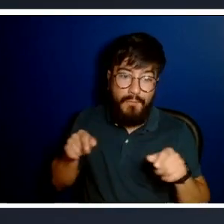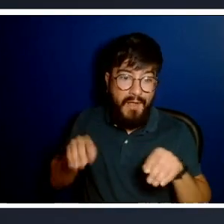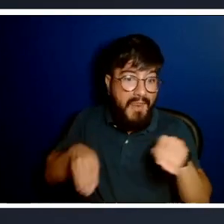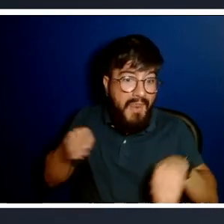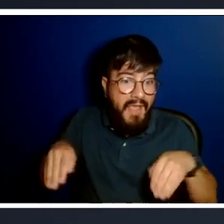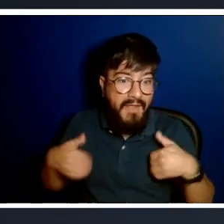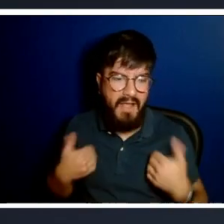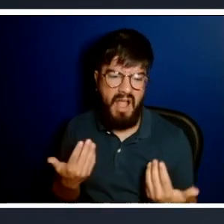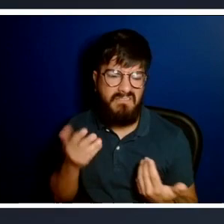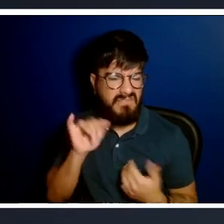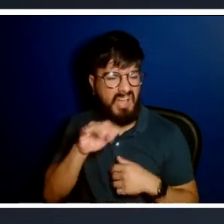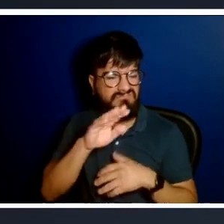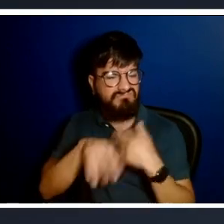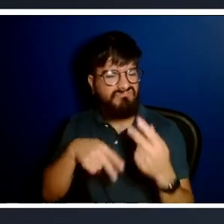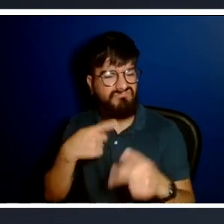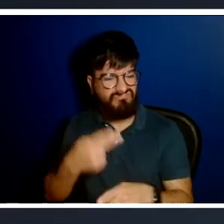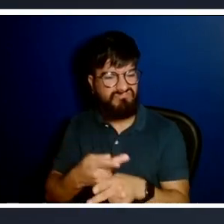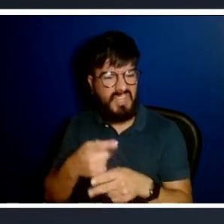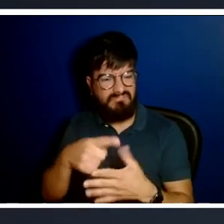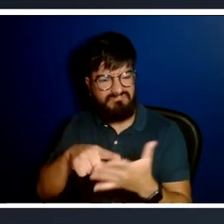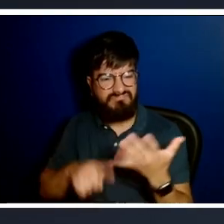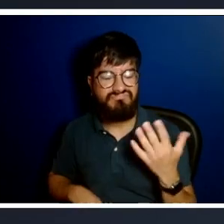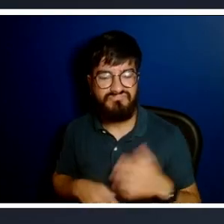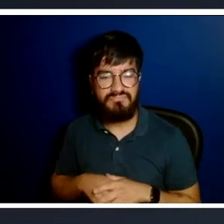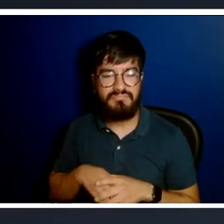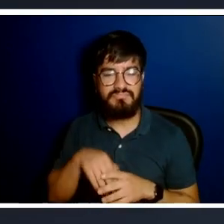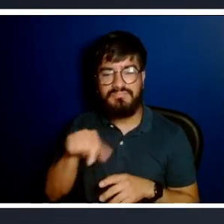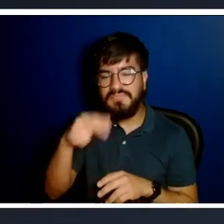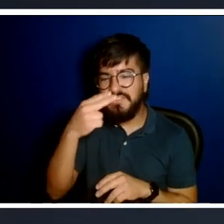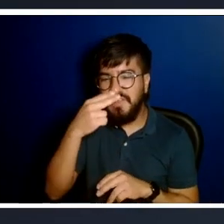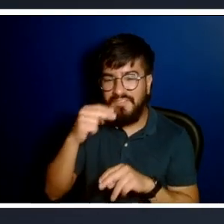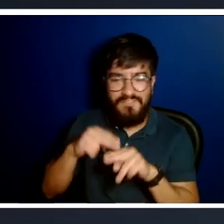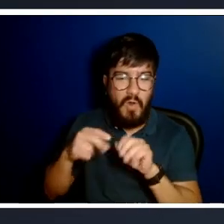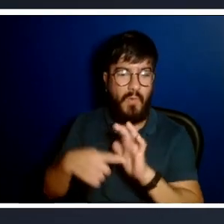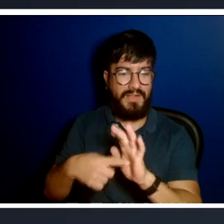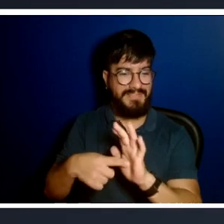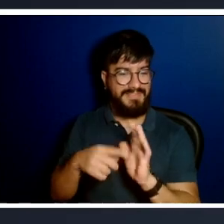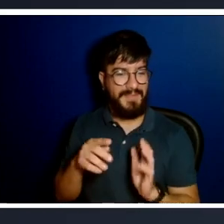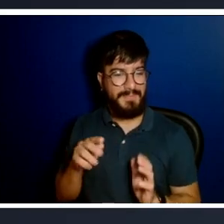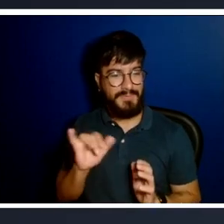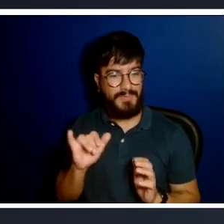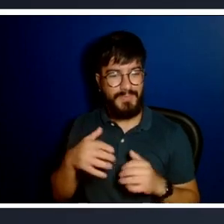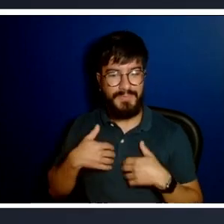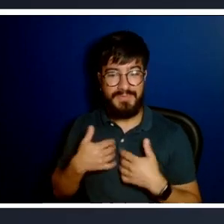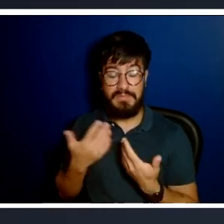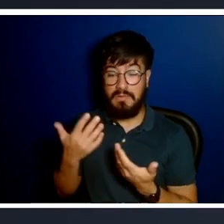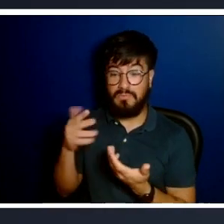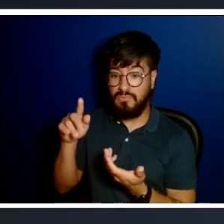really fun example and then we toss questions. So, Laura, do you want to toss a couple of questions